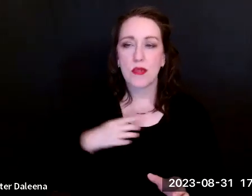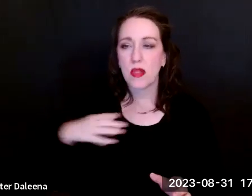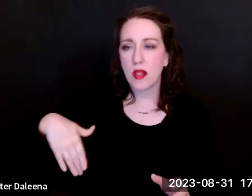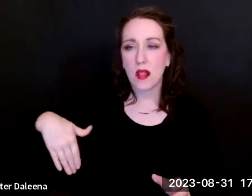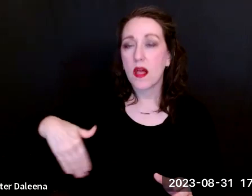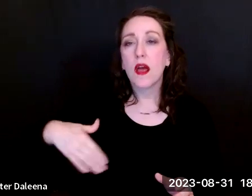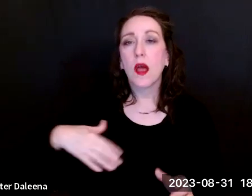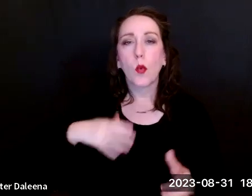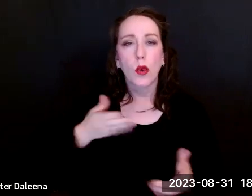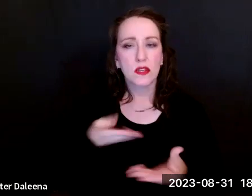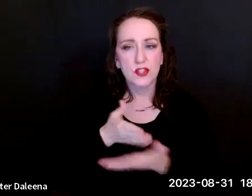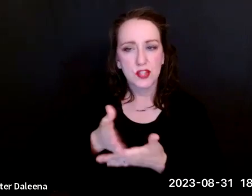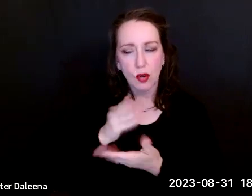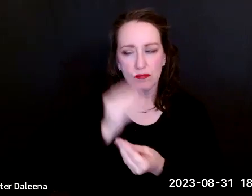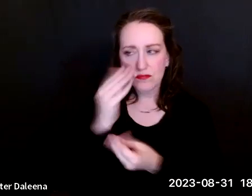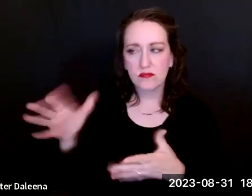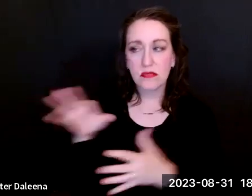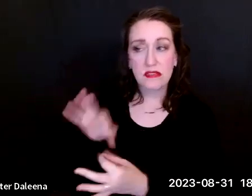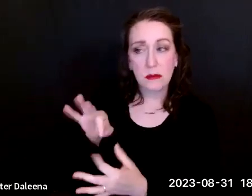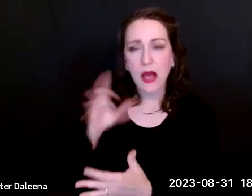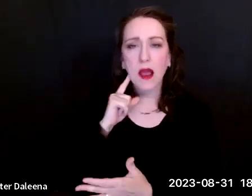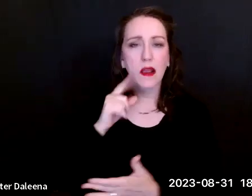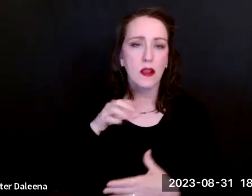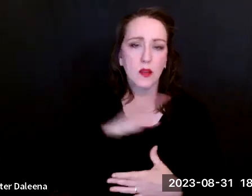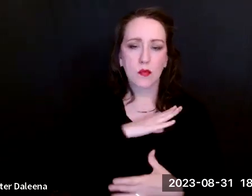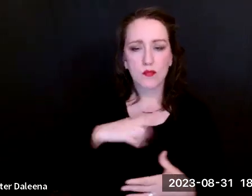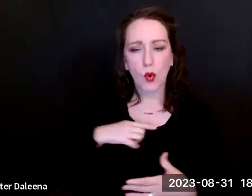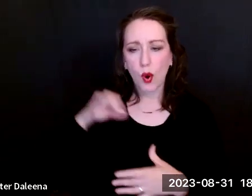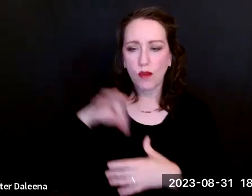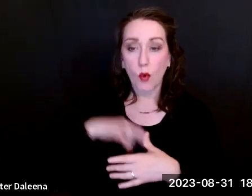and the board will discuss and vote on these recommendations at their September 29th meeting